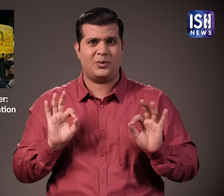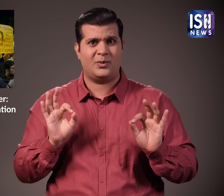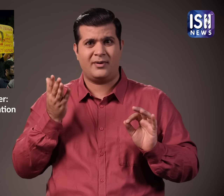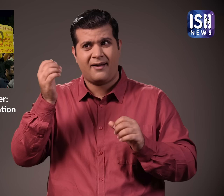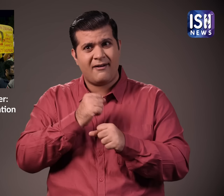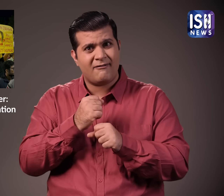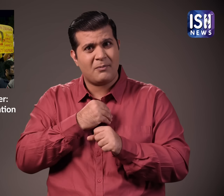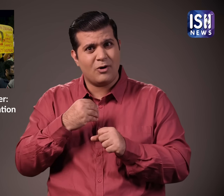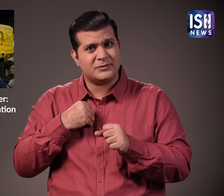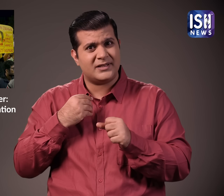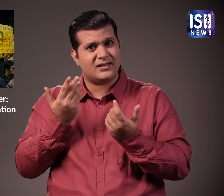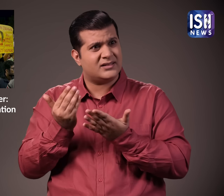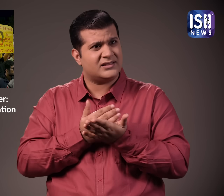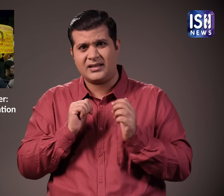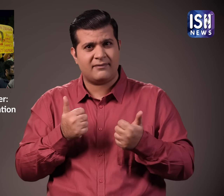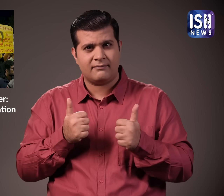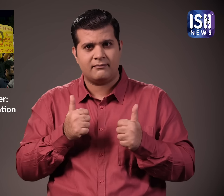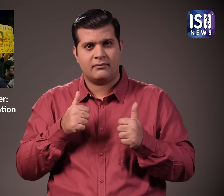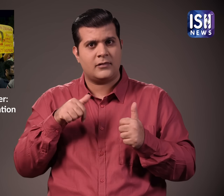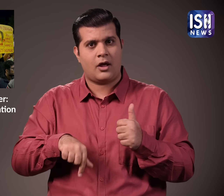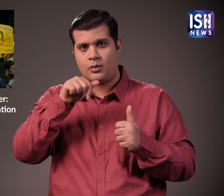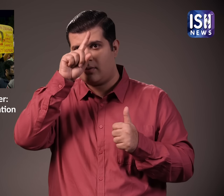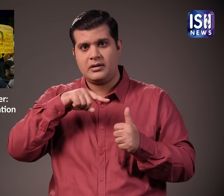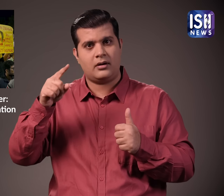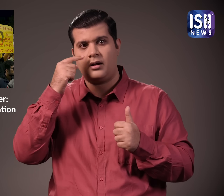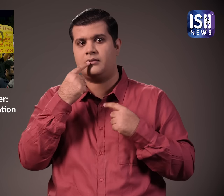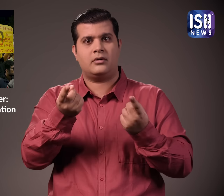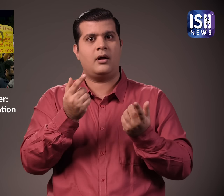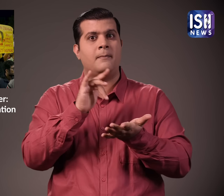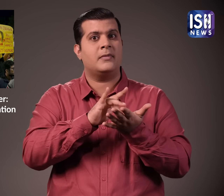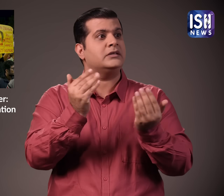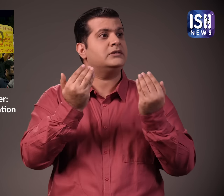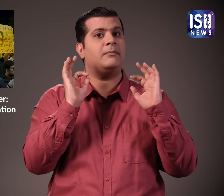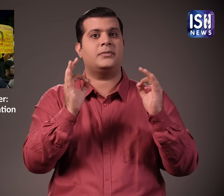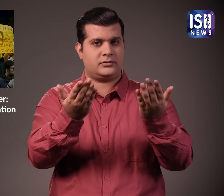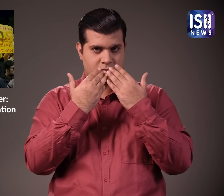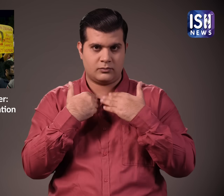The men have done nothing wrong in the government hospital. Also, there is no safety.